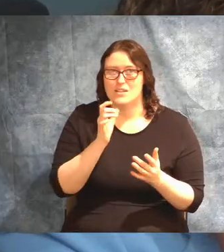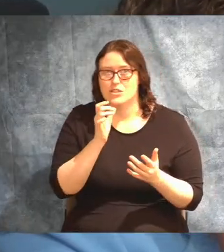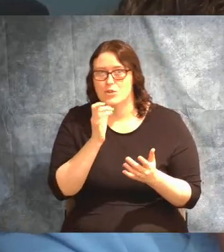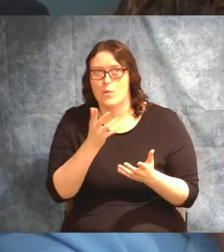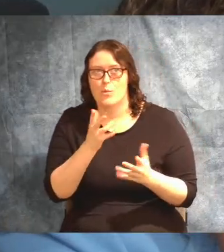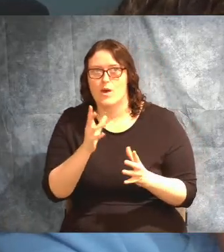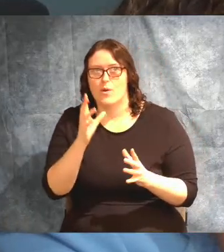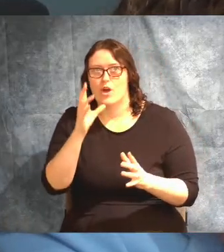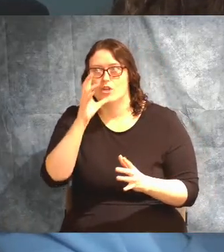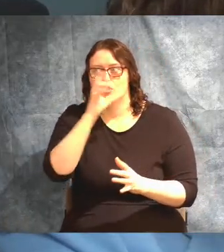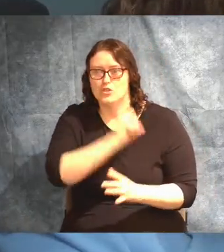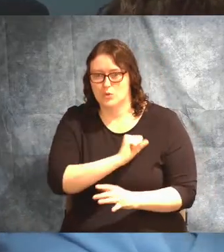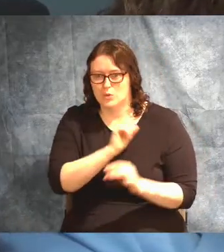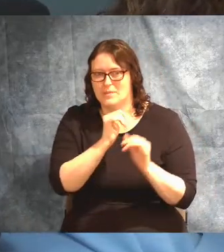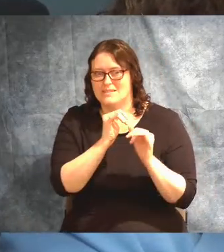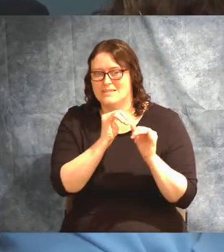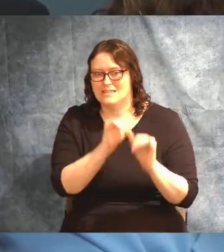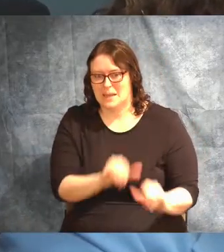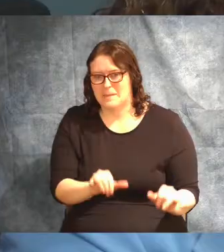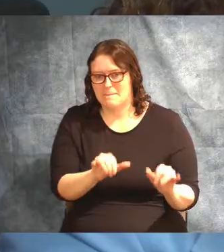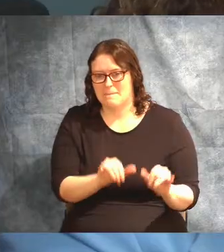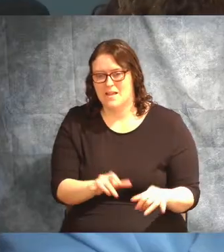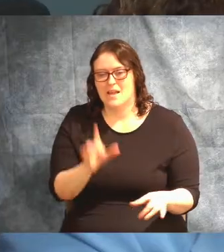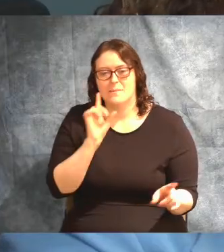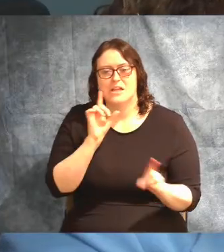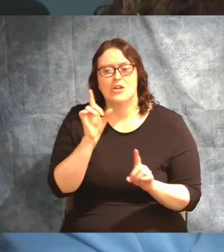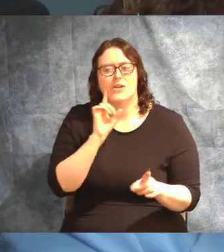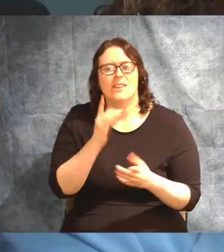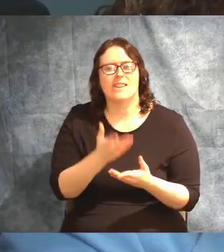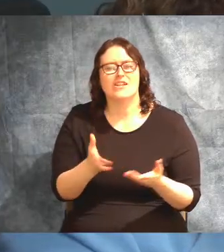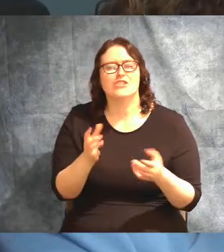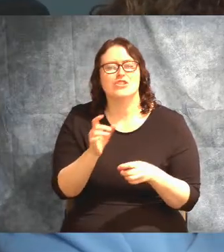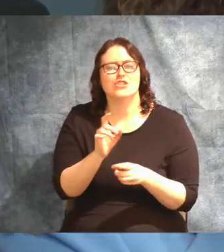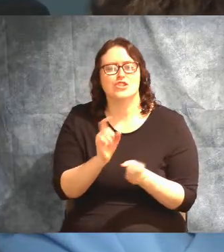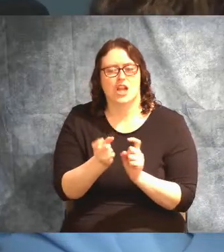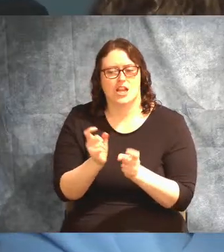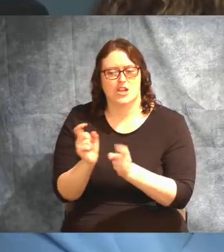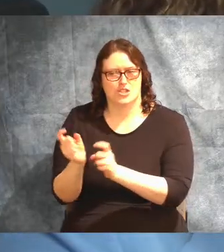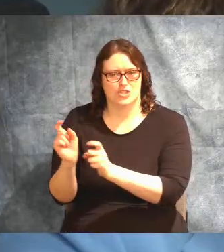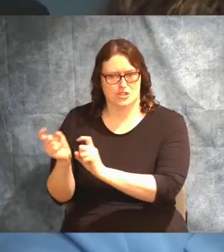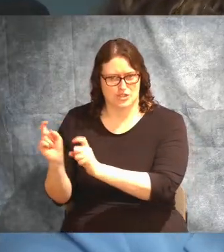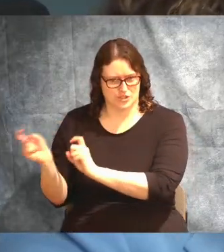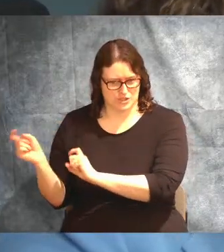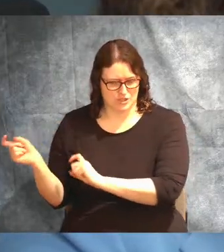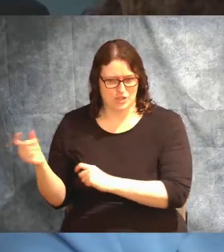hearing from people working there that things are changing and so I'd like to know or to have